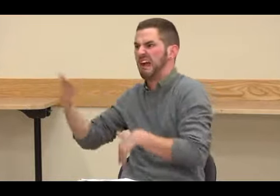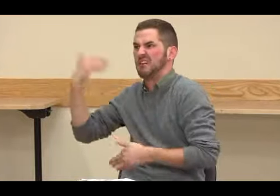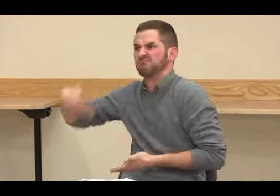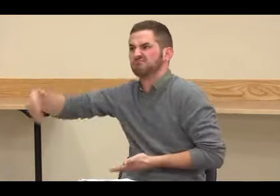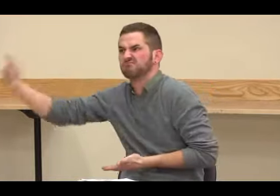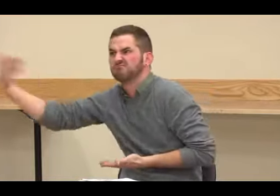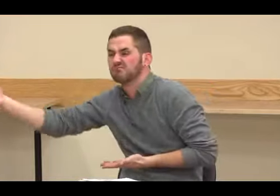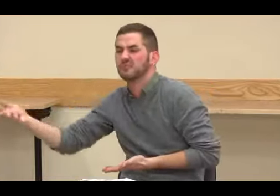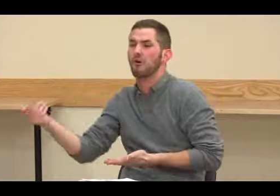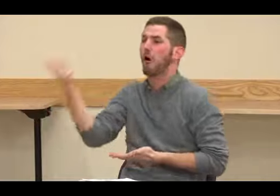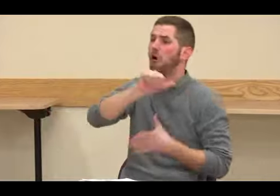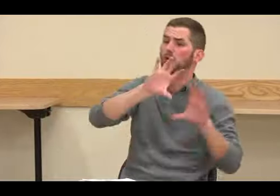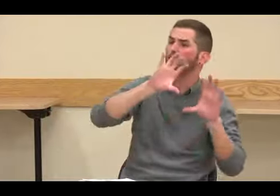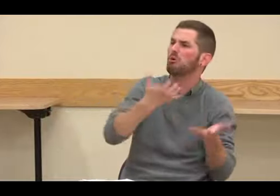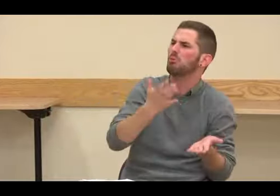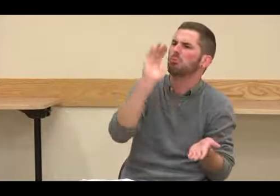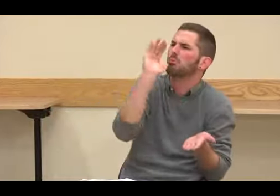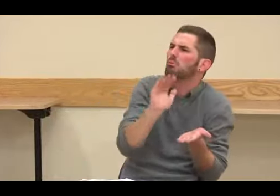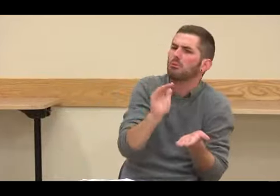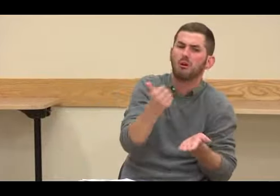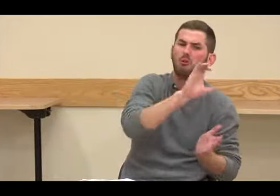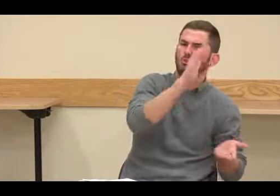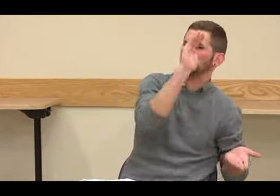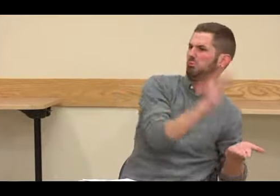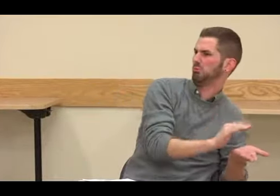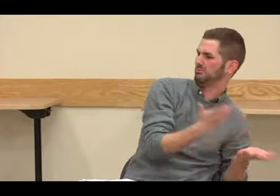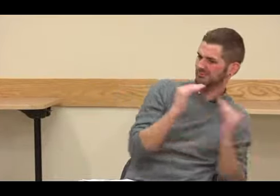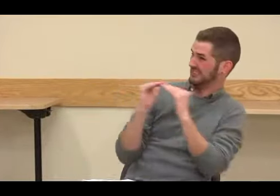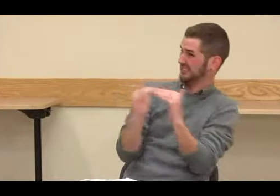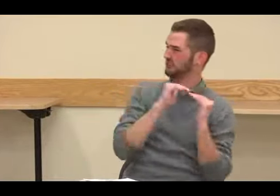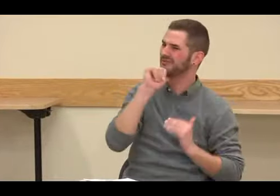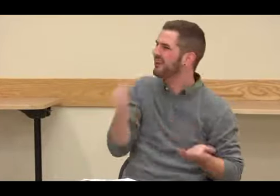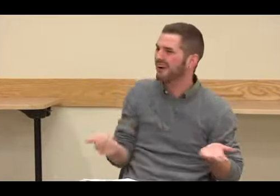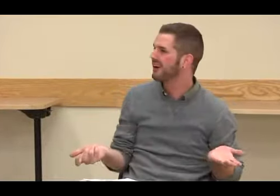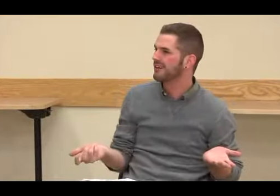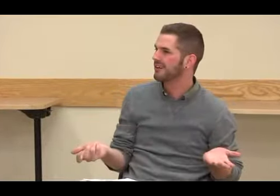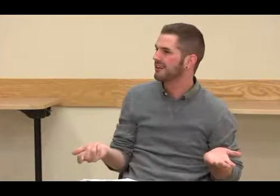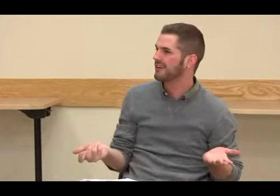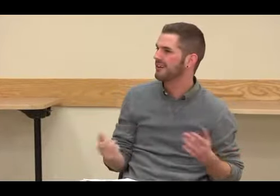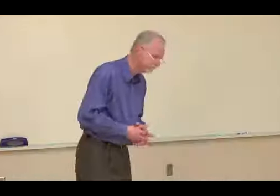more often than other groups do. Diseases and other health problems don't affect everyone equally.